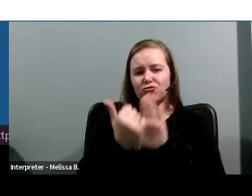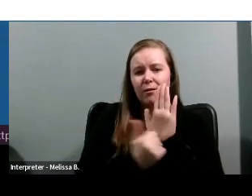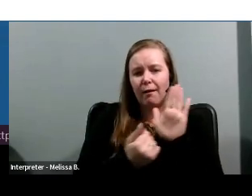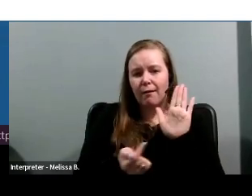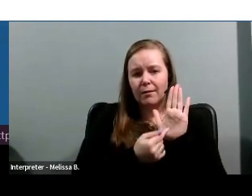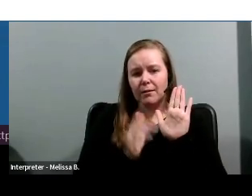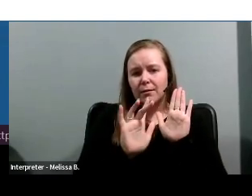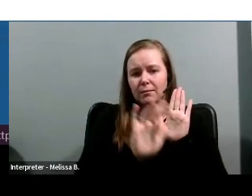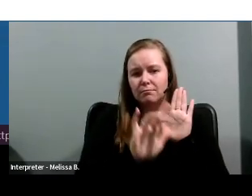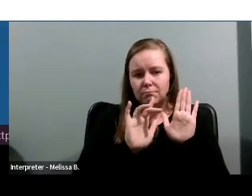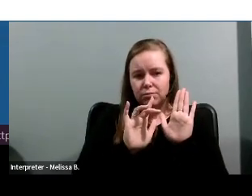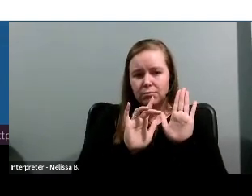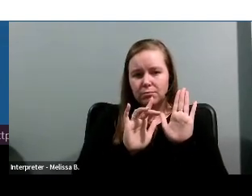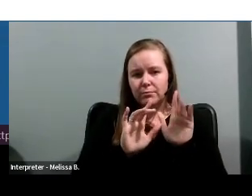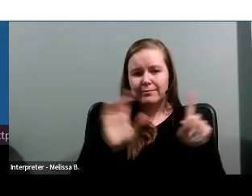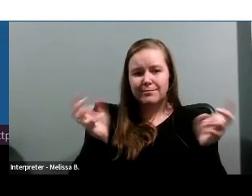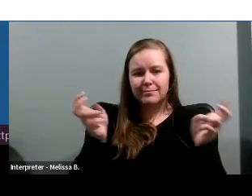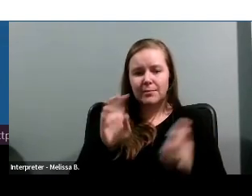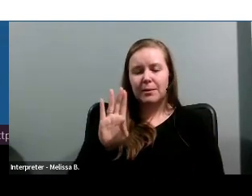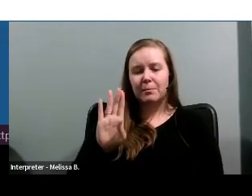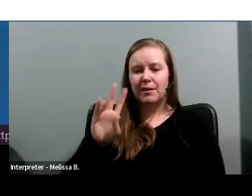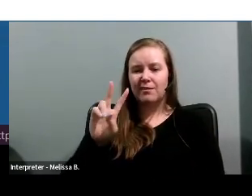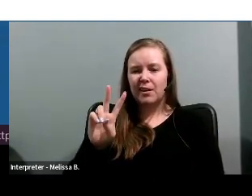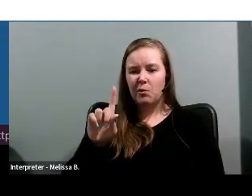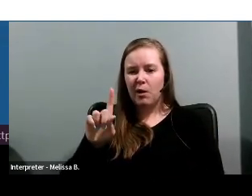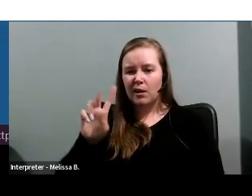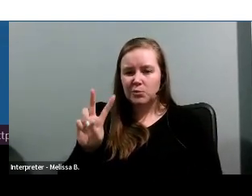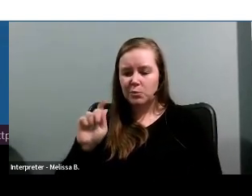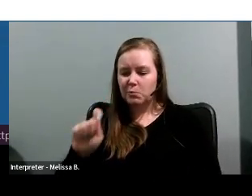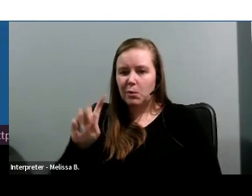Shannon Spencer (she/her): Right here, the BV12.1.